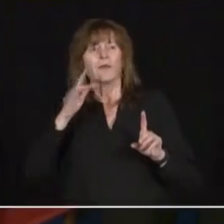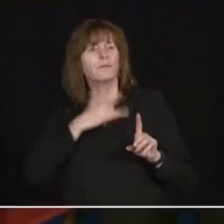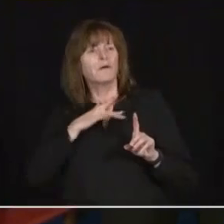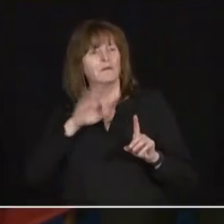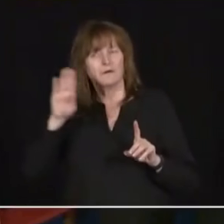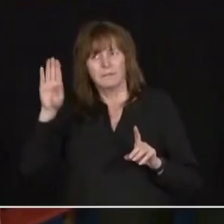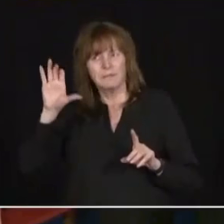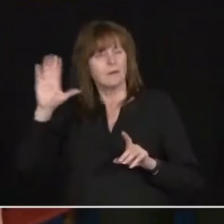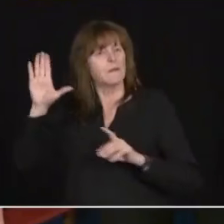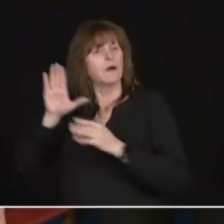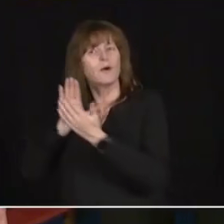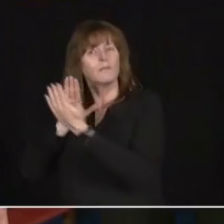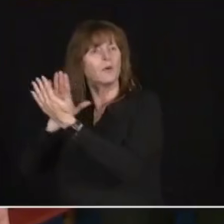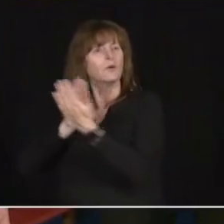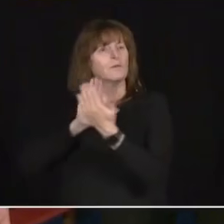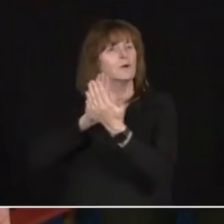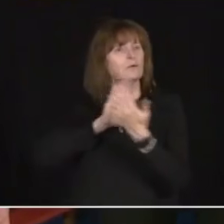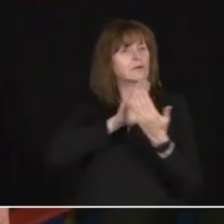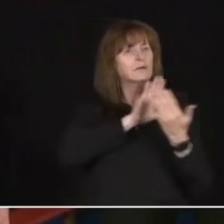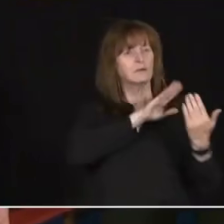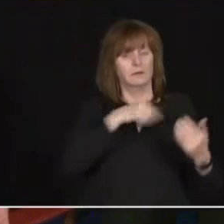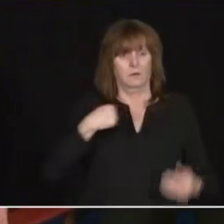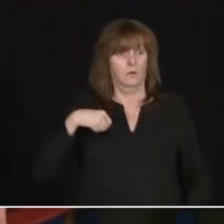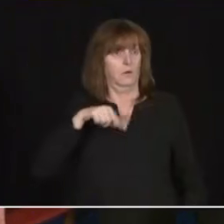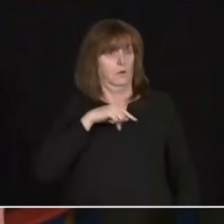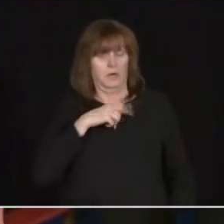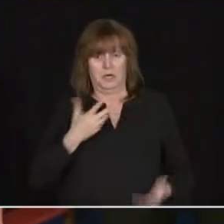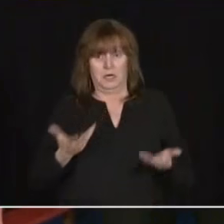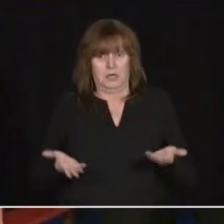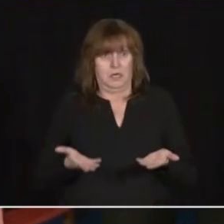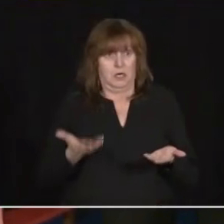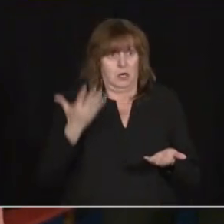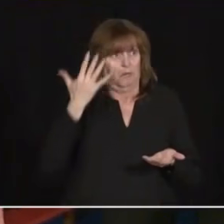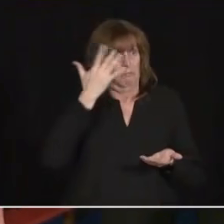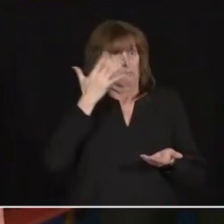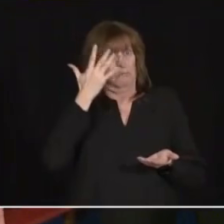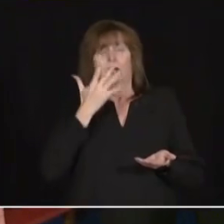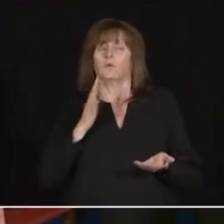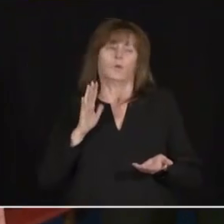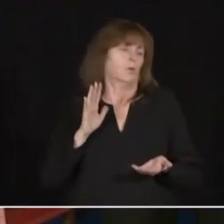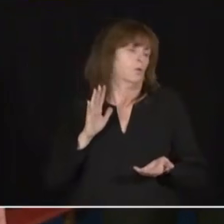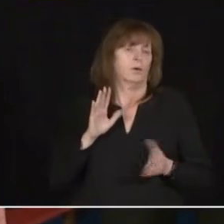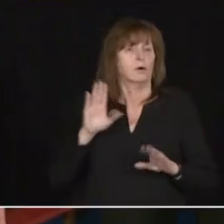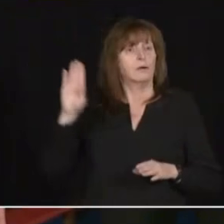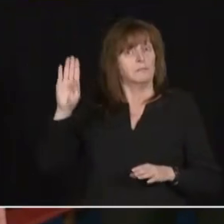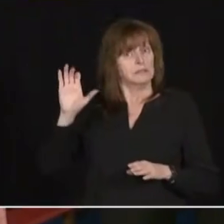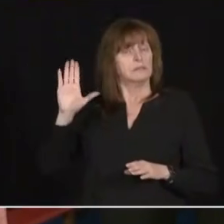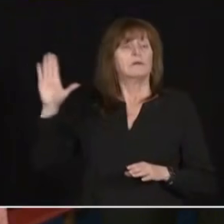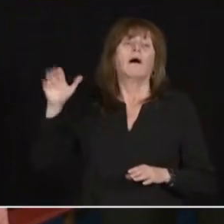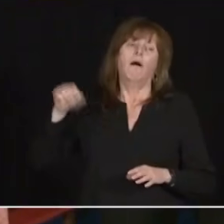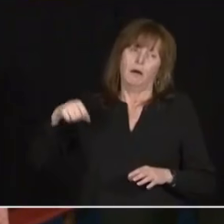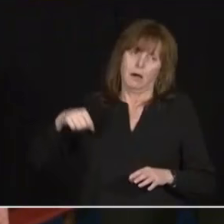Different provinces choose different paths and that is not something that we are considering in Ontario right now.